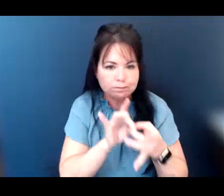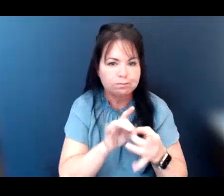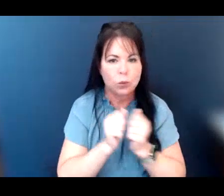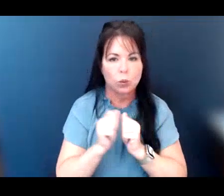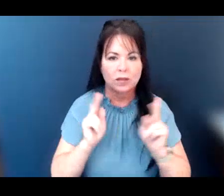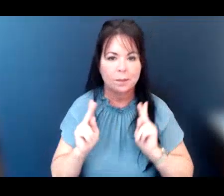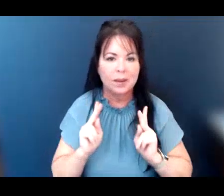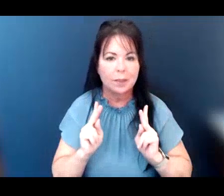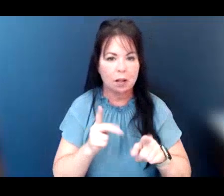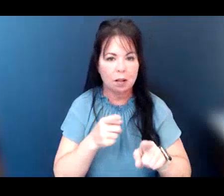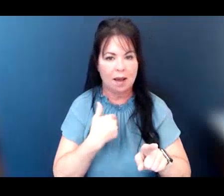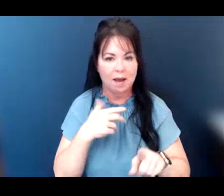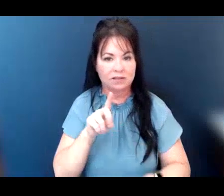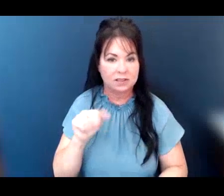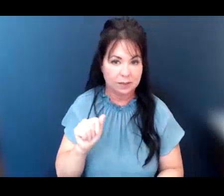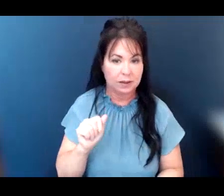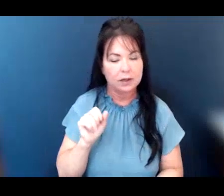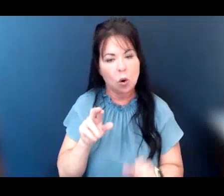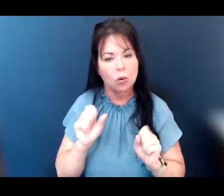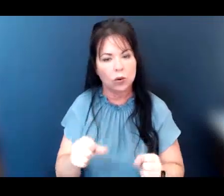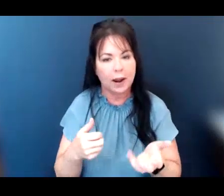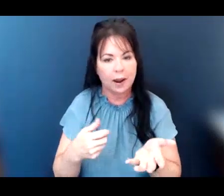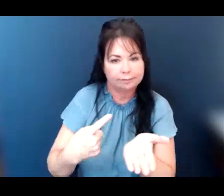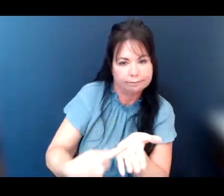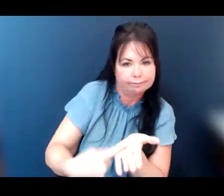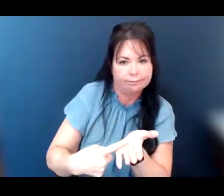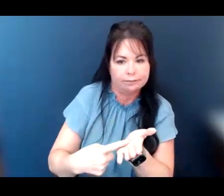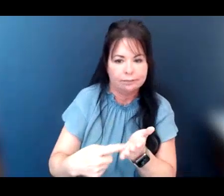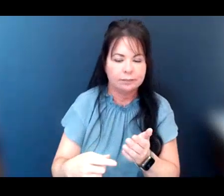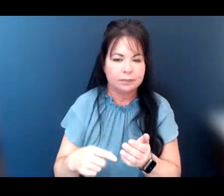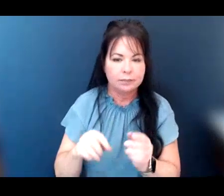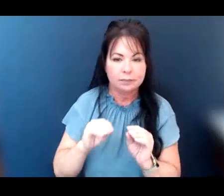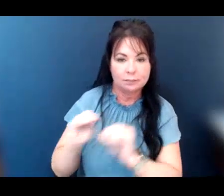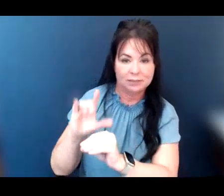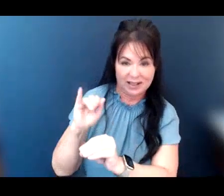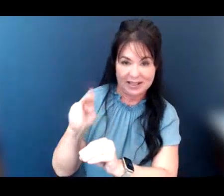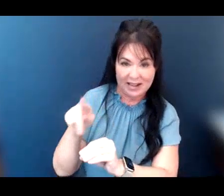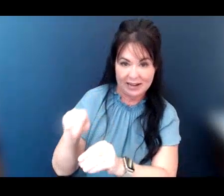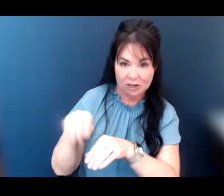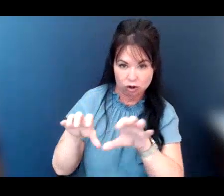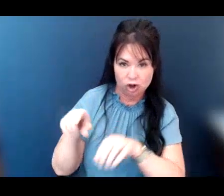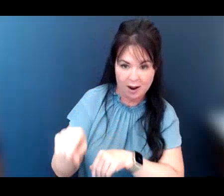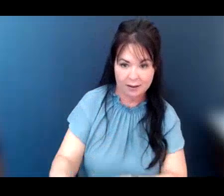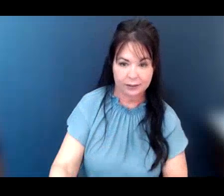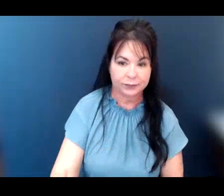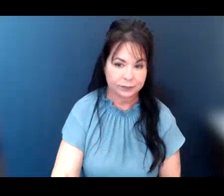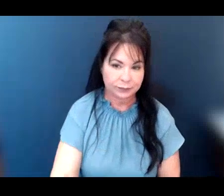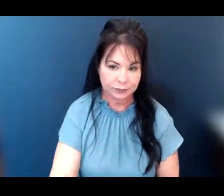I'm going to drop a link in the chat-- let me see if I can get the right chat--